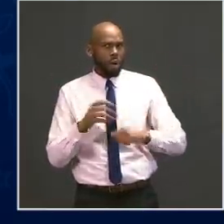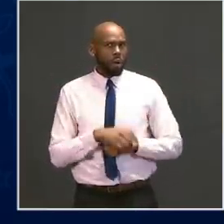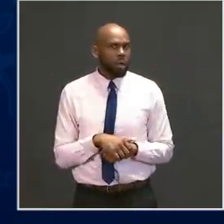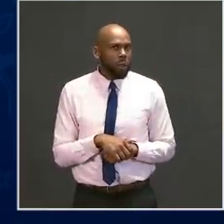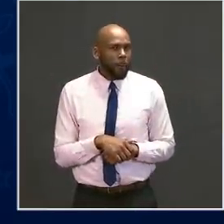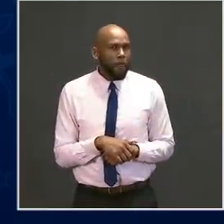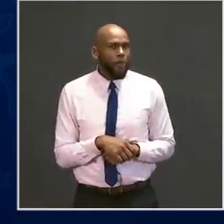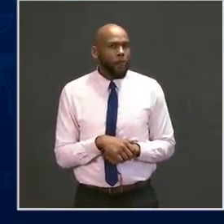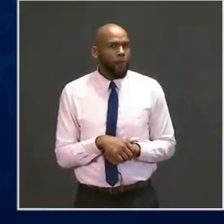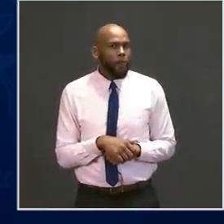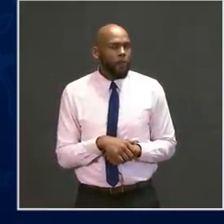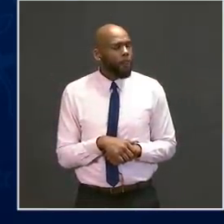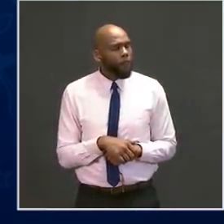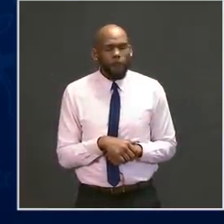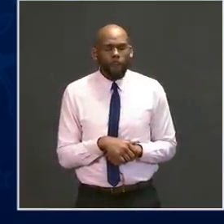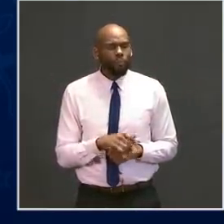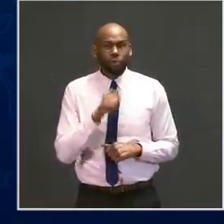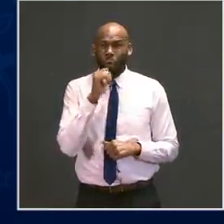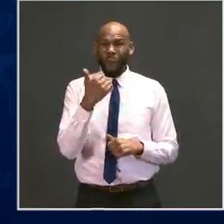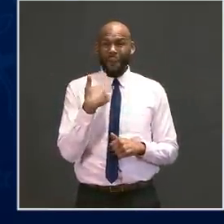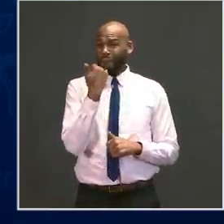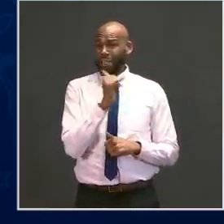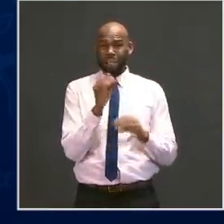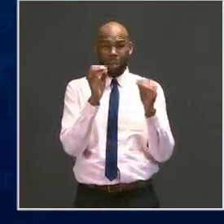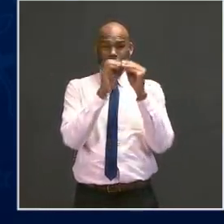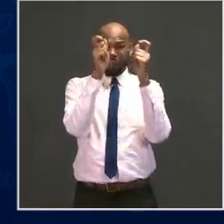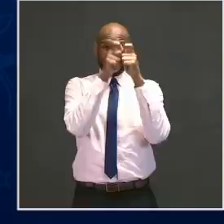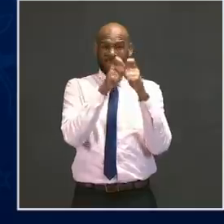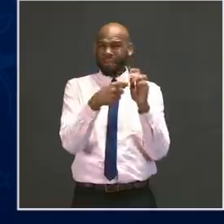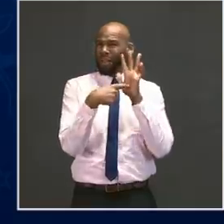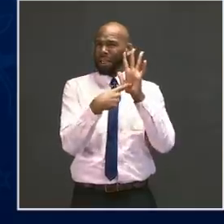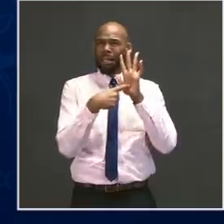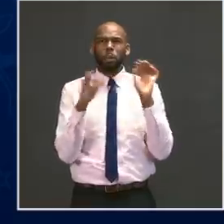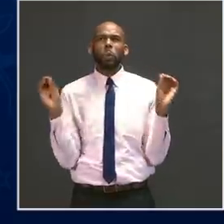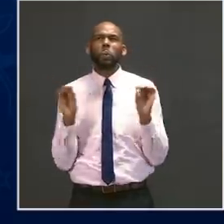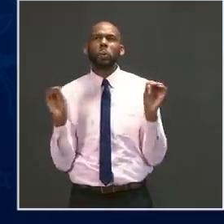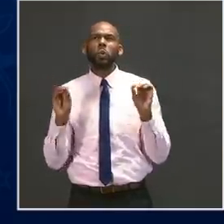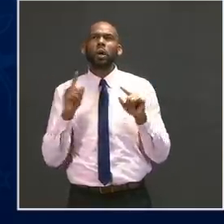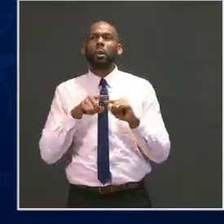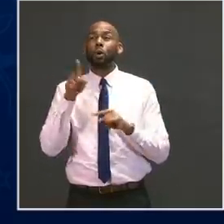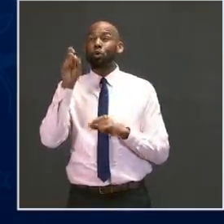You know, I don't think I have other specific examples for you, other than to suggest you talk to the Department of Homeland Security.